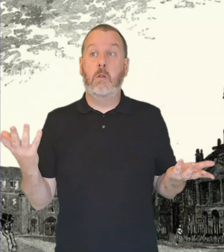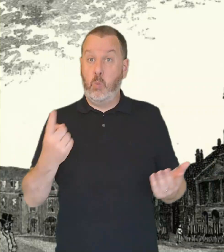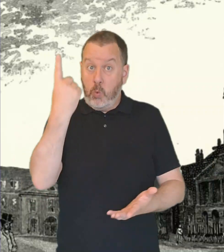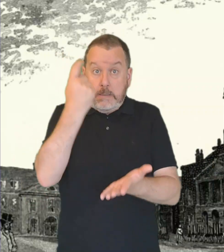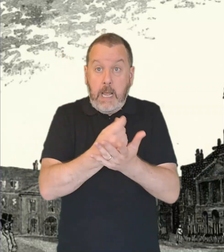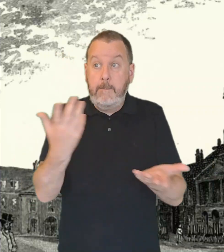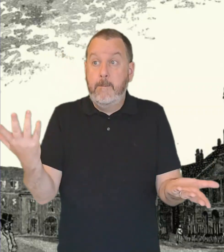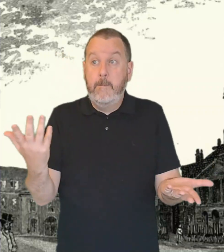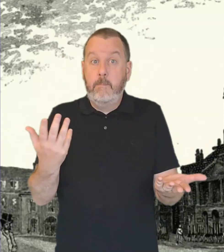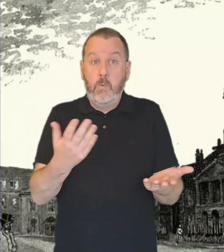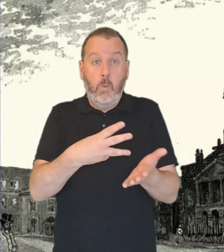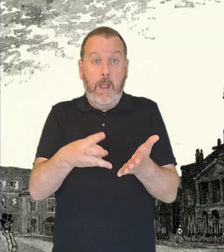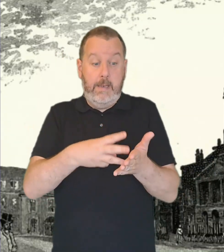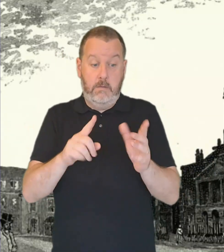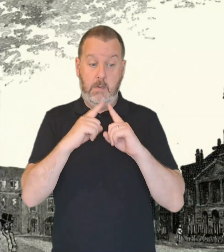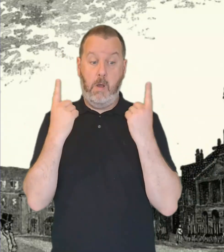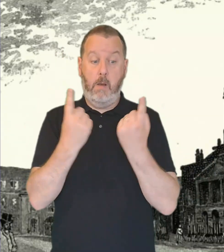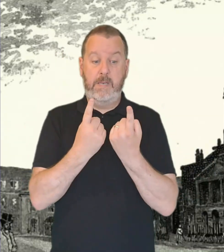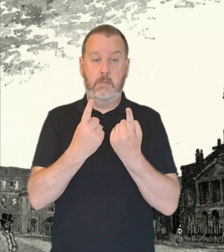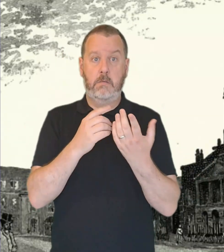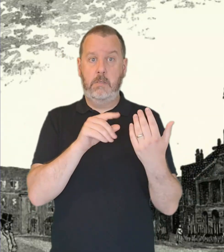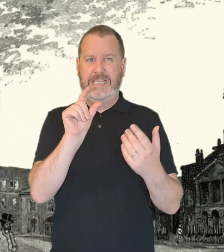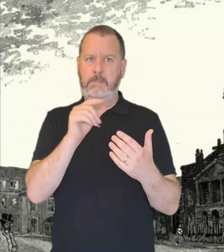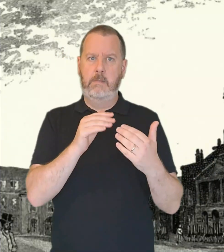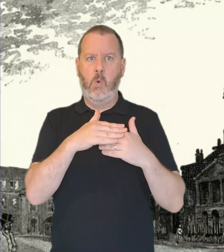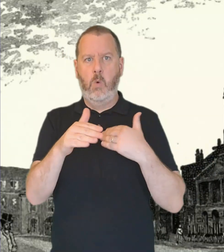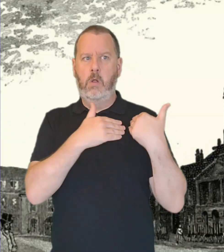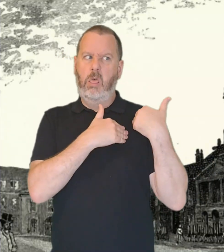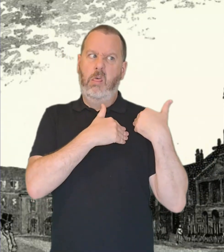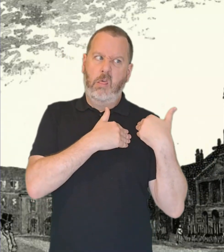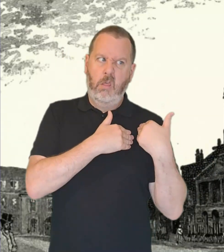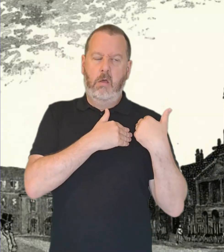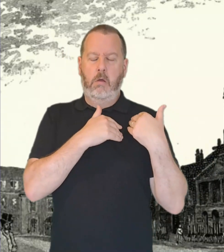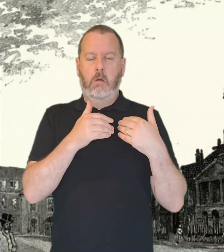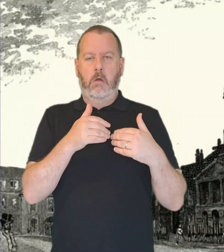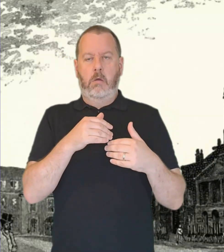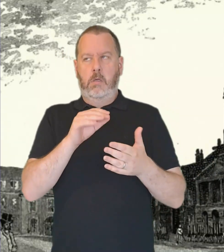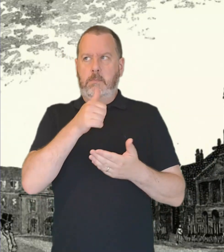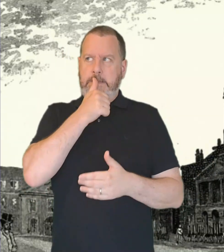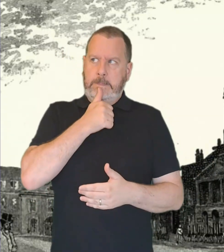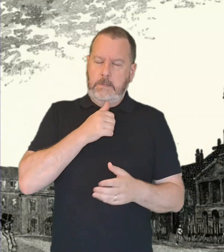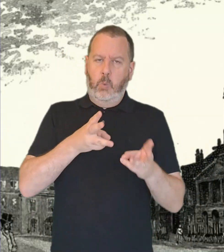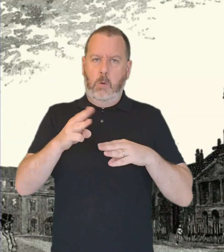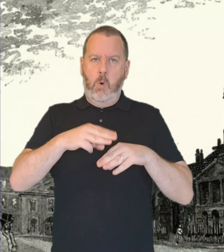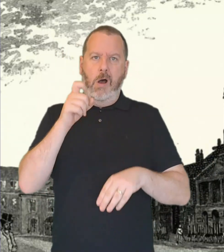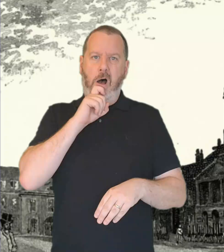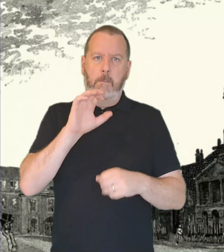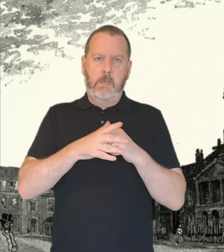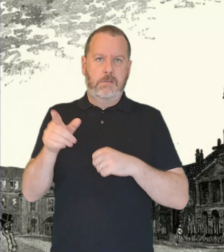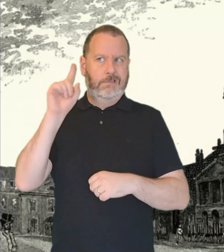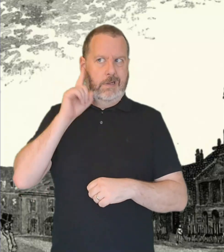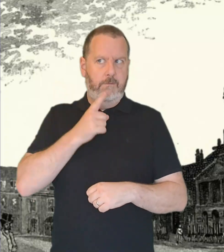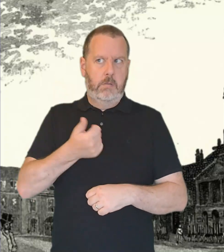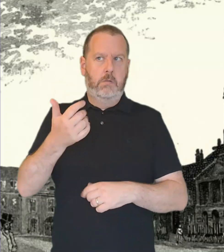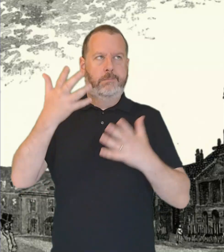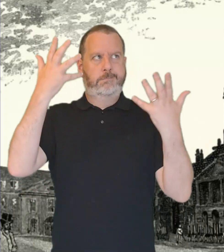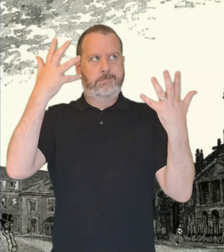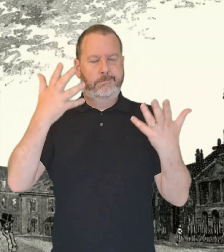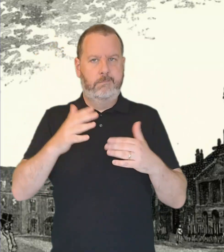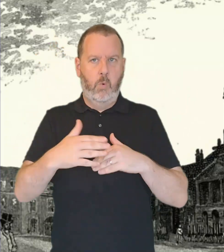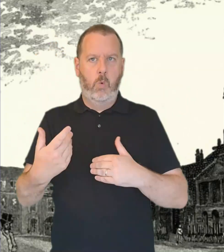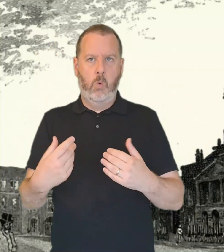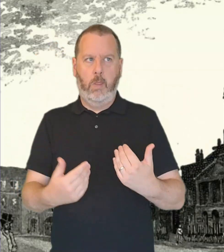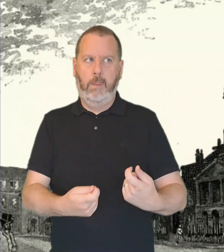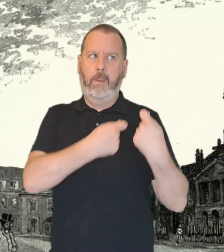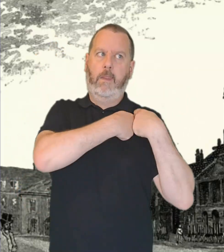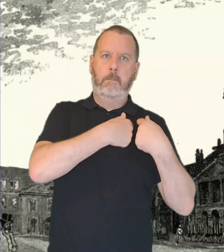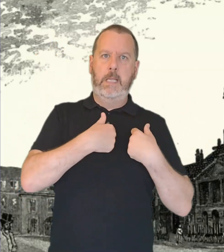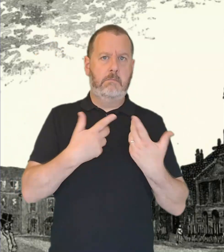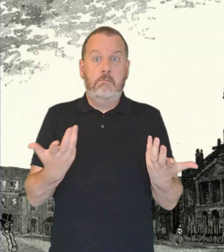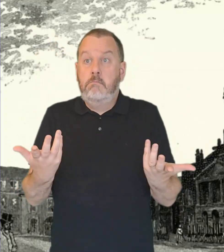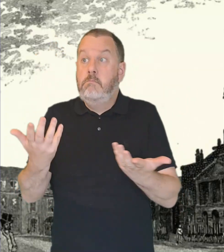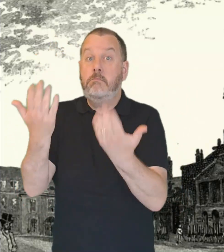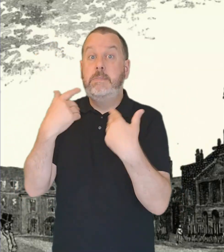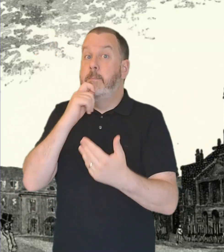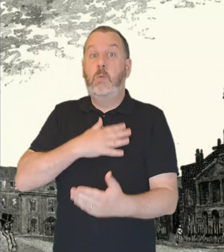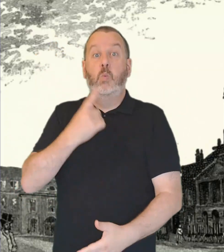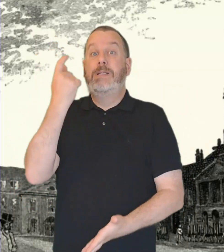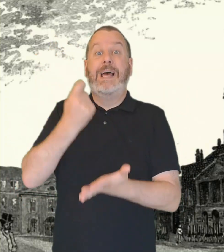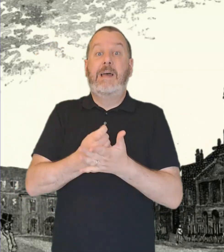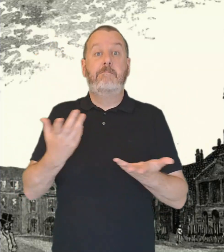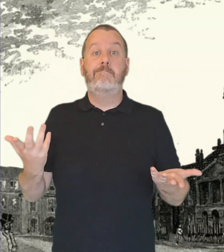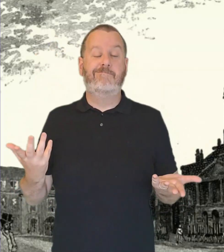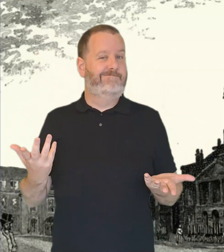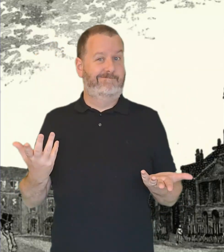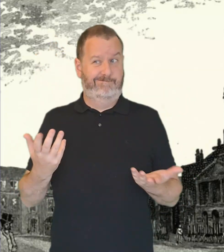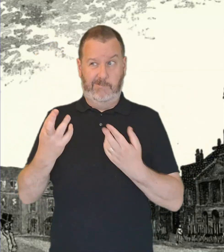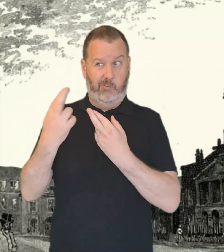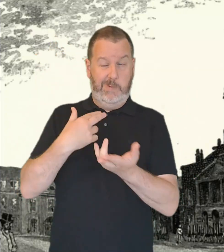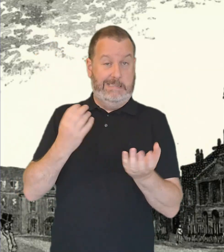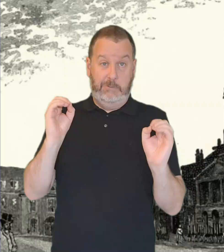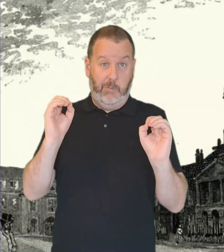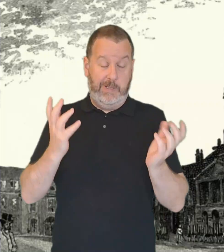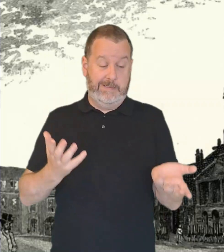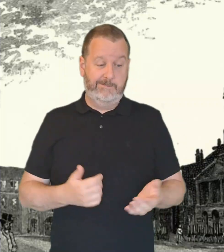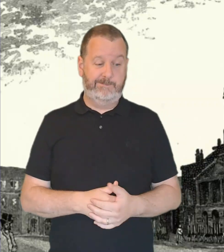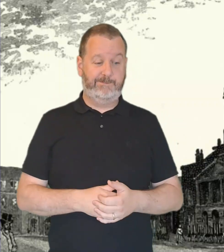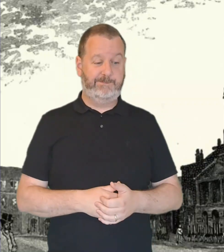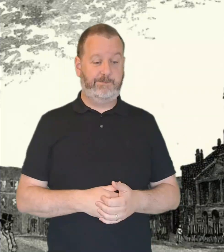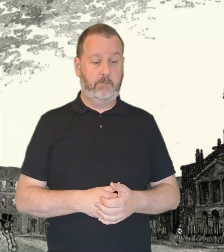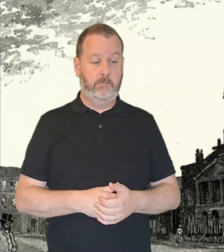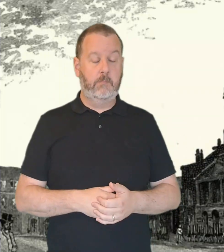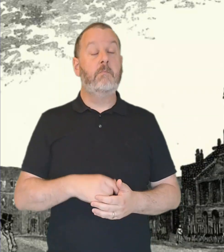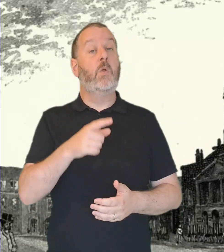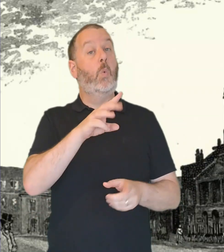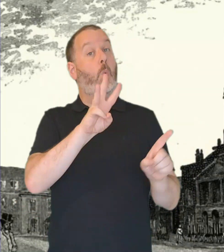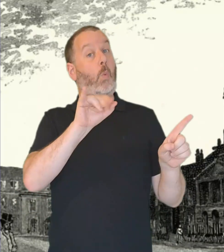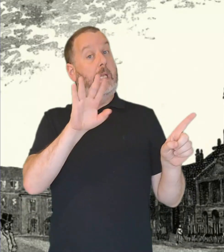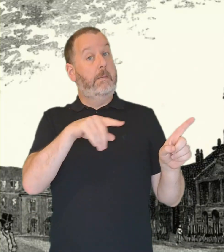of when the department had to work harder to compensate for John Moore.